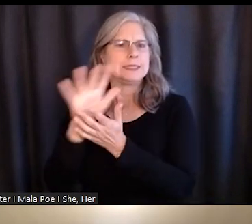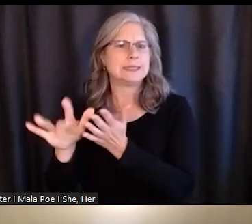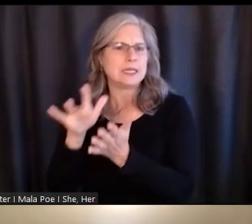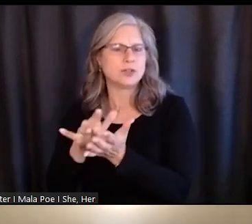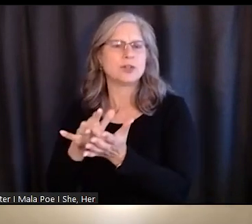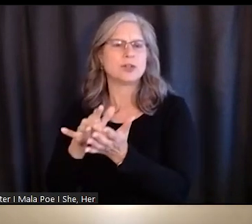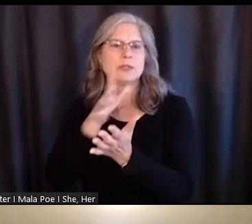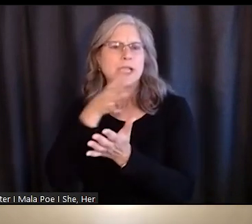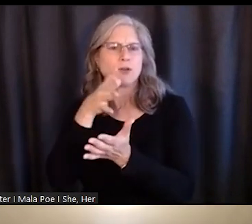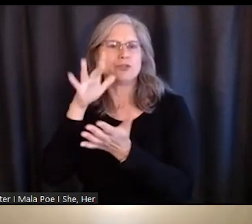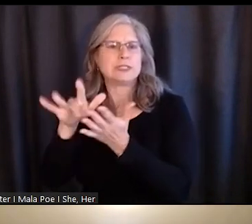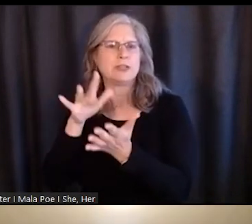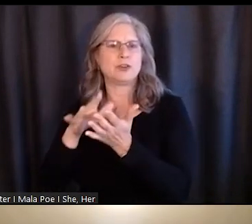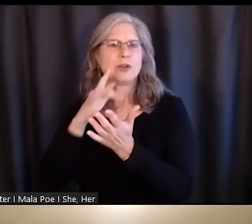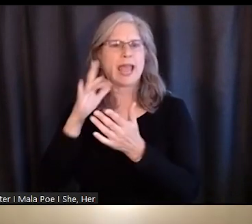We had a spread of parental education,